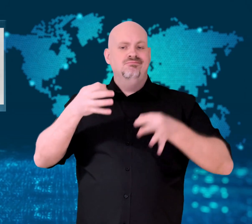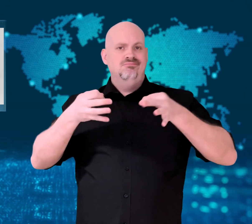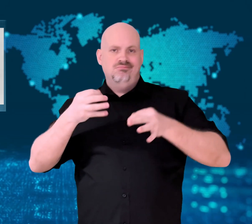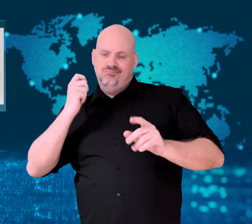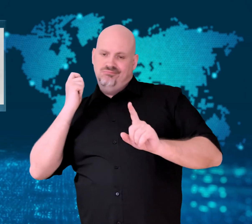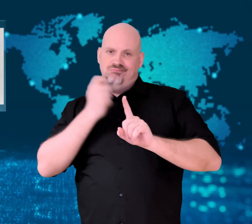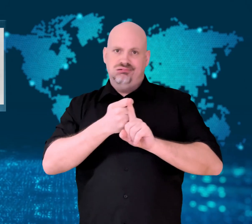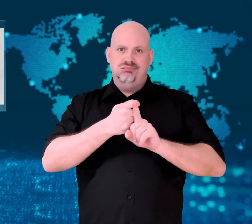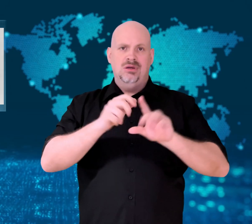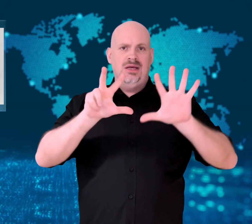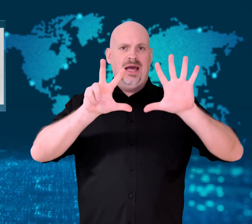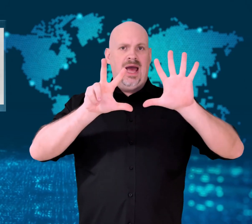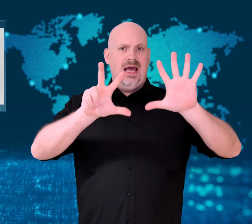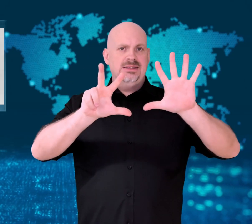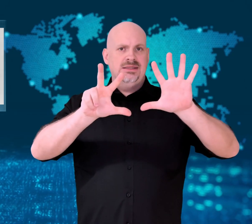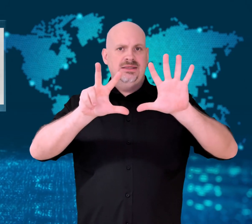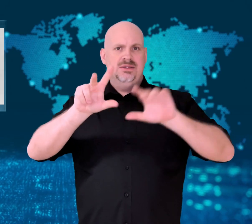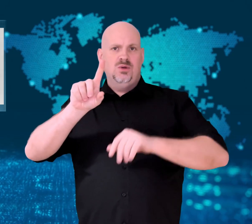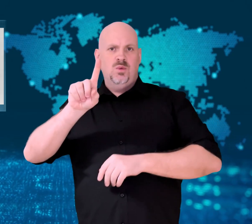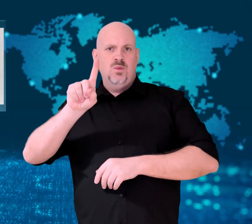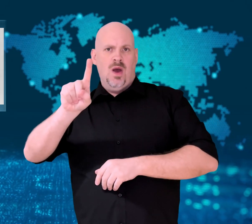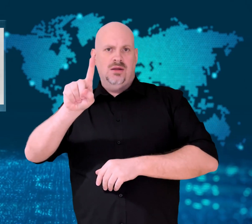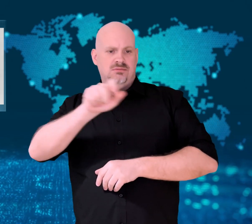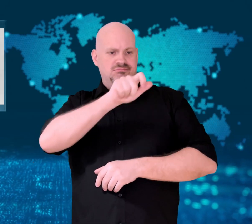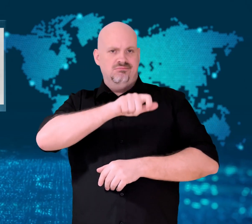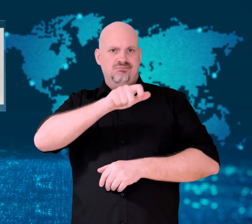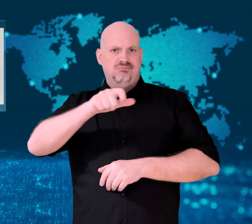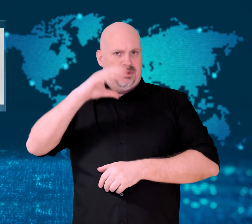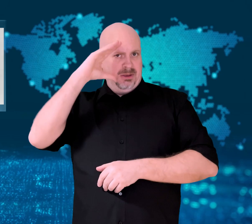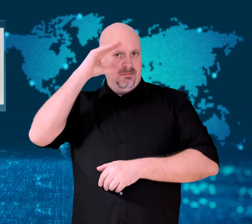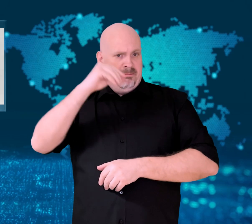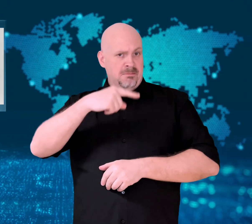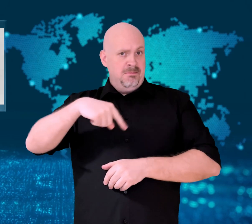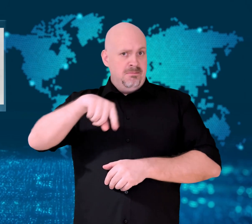including 73 Saudi, 7 Yemenis,